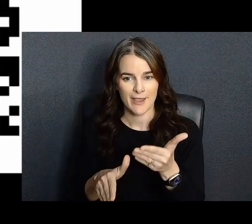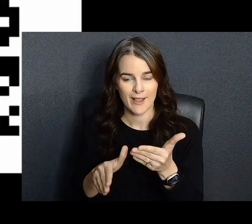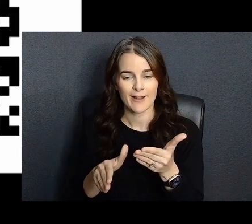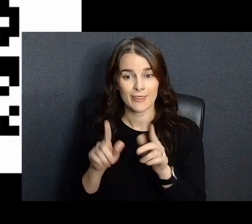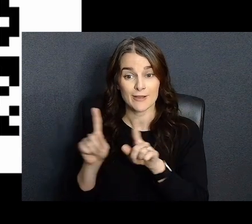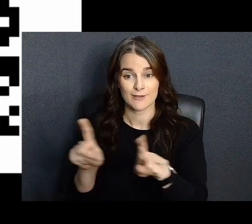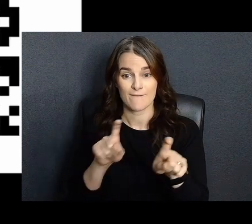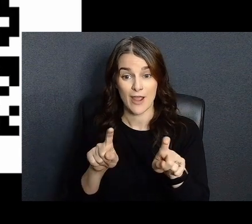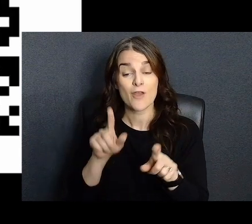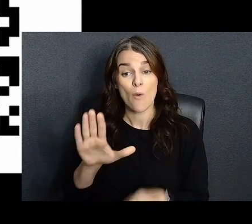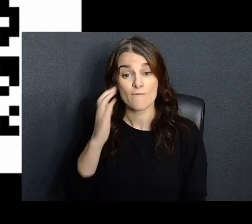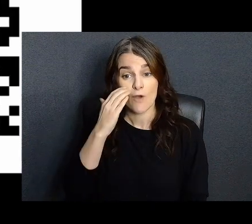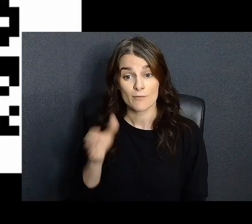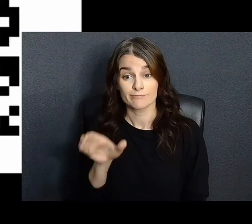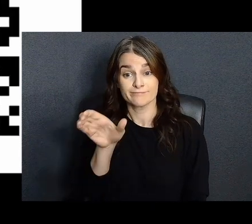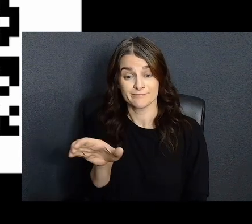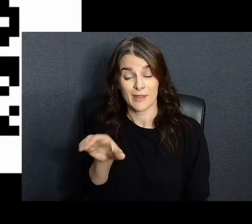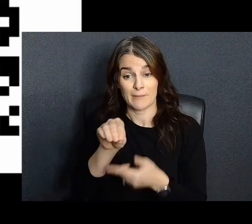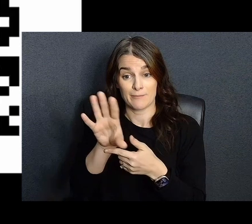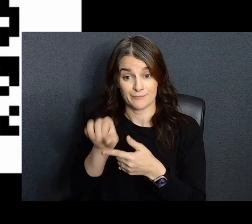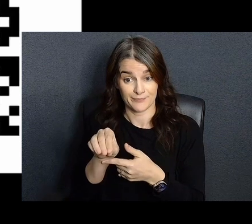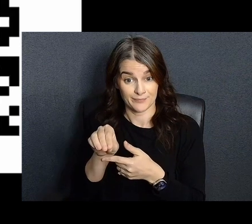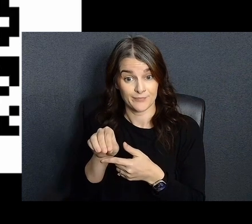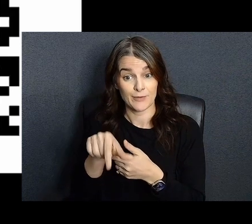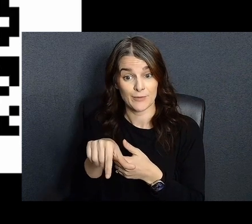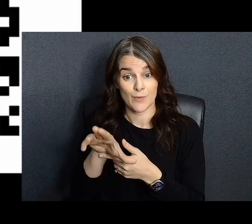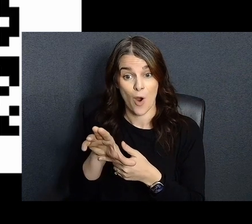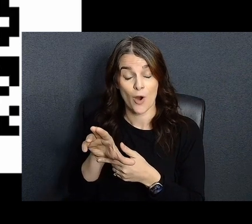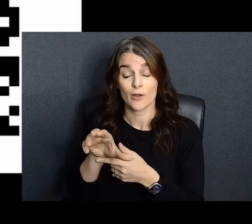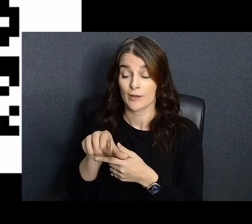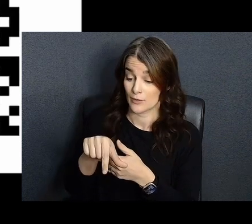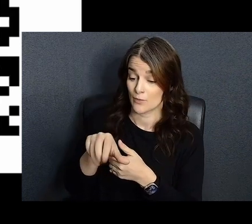that will take you to a survey just to let us know how we're doing.